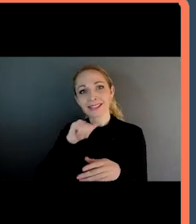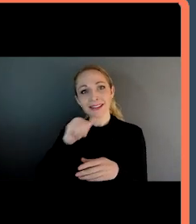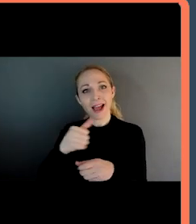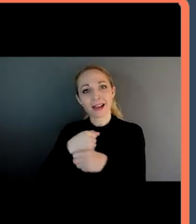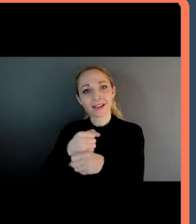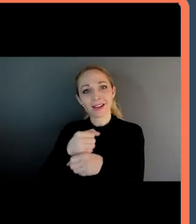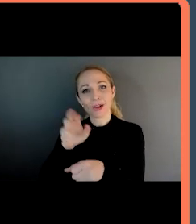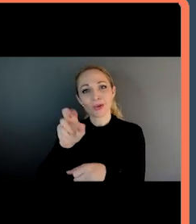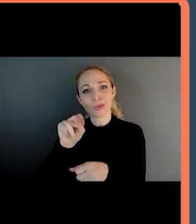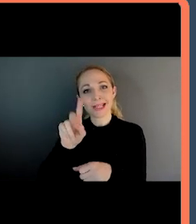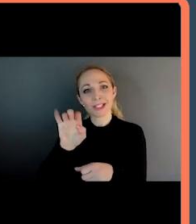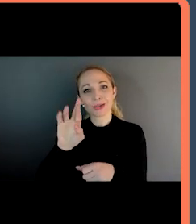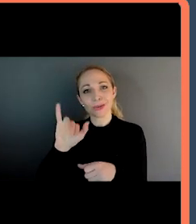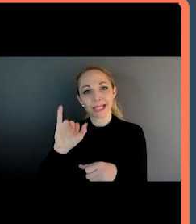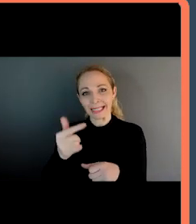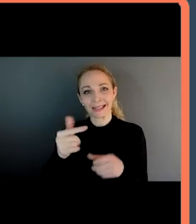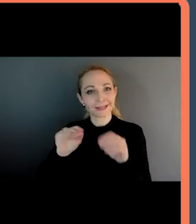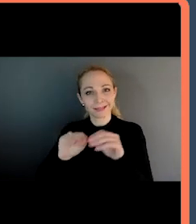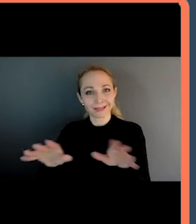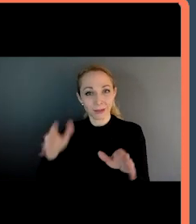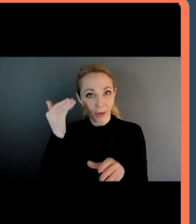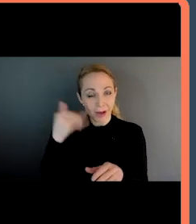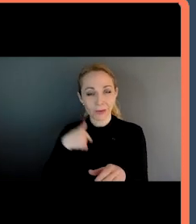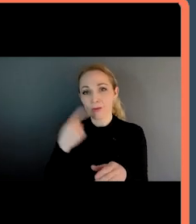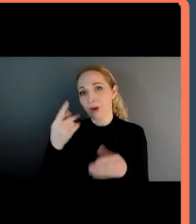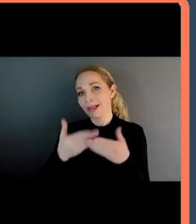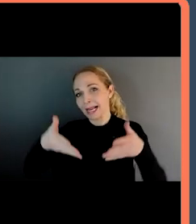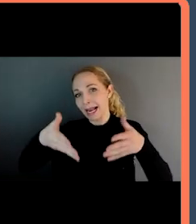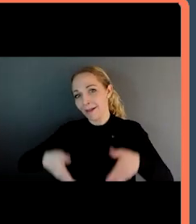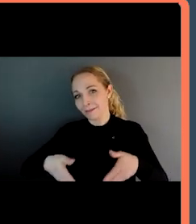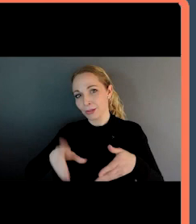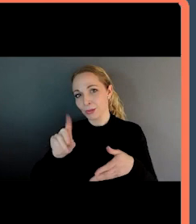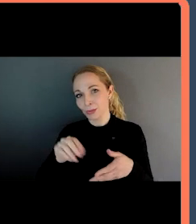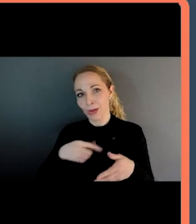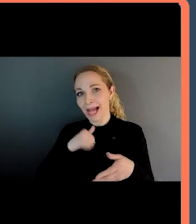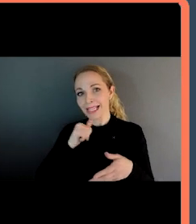SO I DID NOT FINISH ENTERING THIS IN.